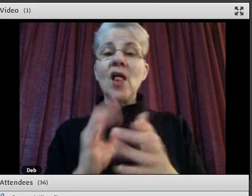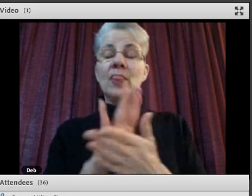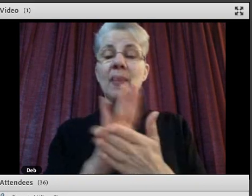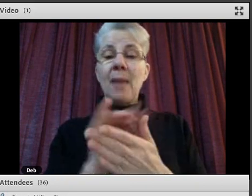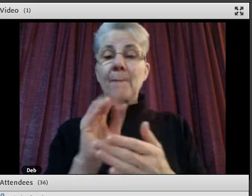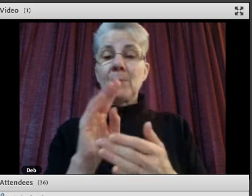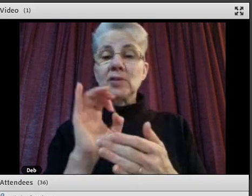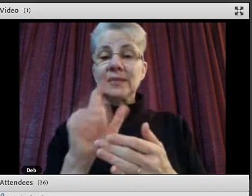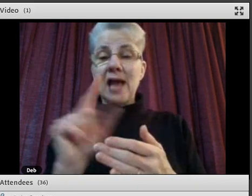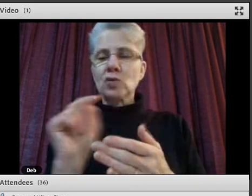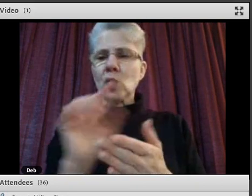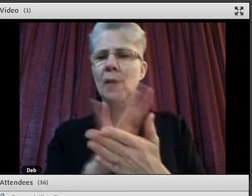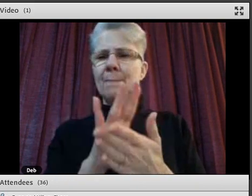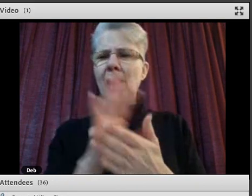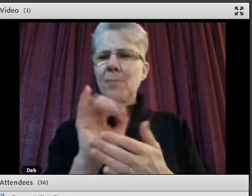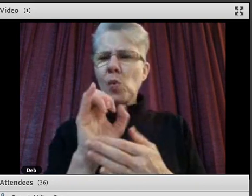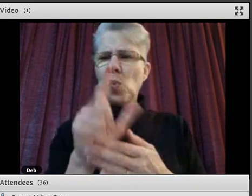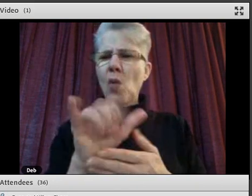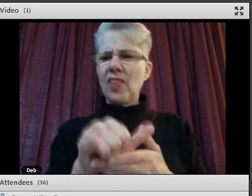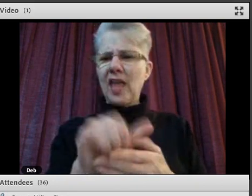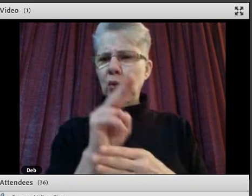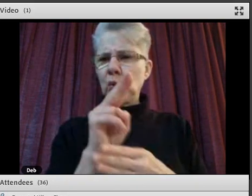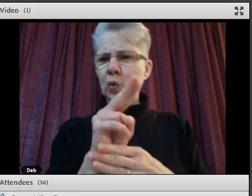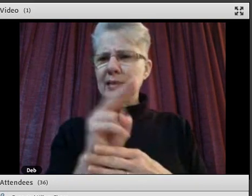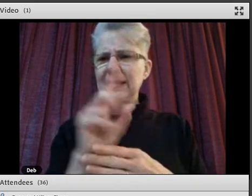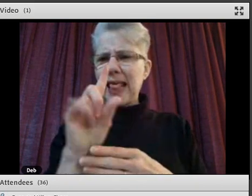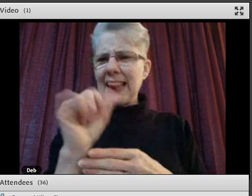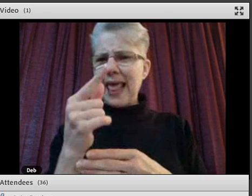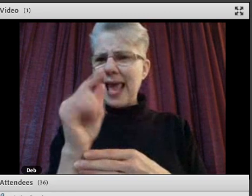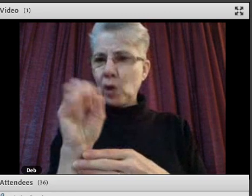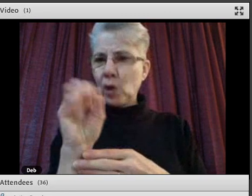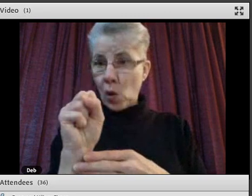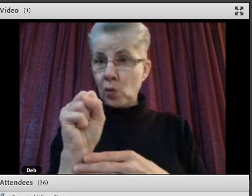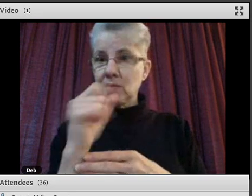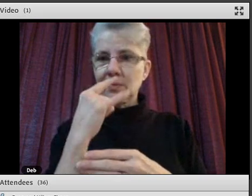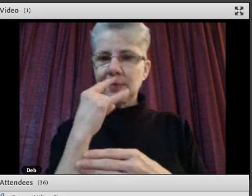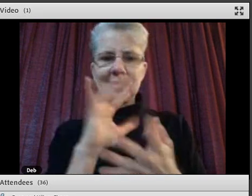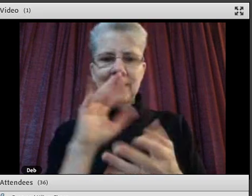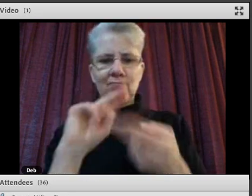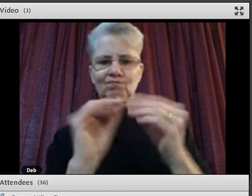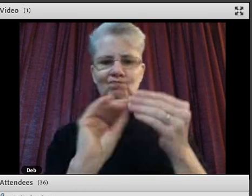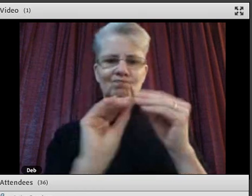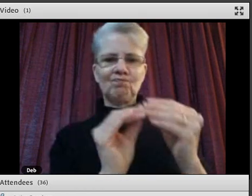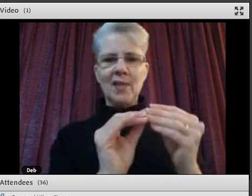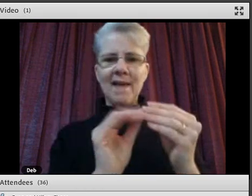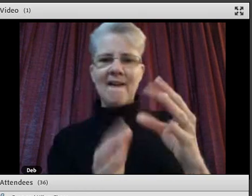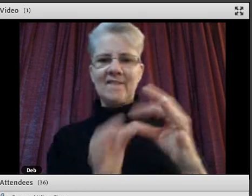with the paper towel or toilet paper roll, that one it uses some Legos that the kids can put together